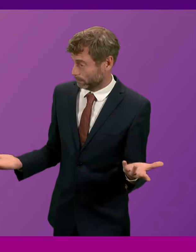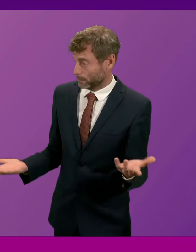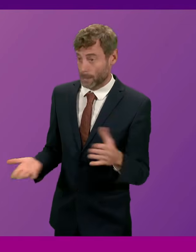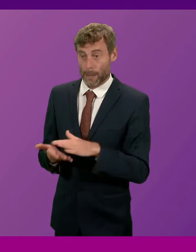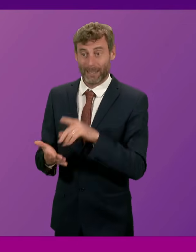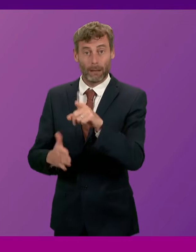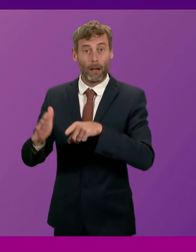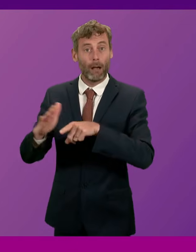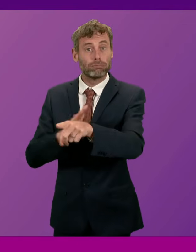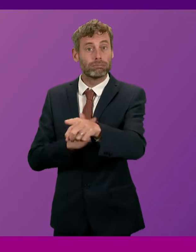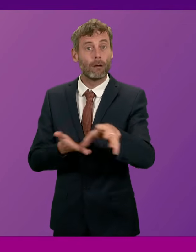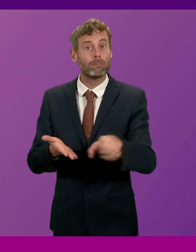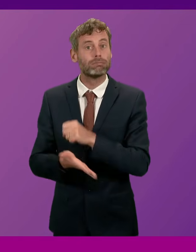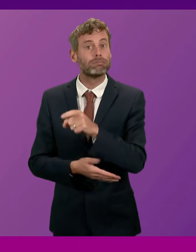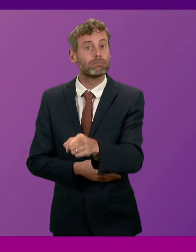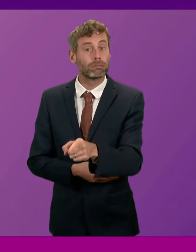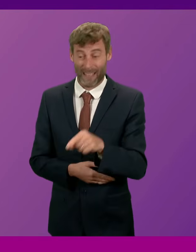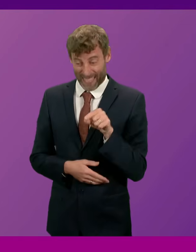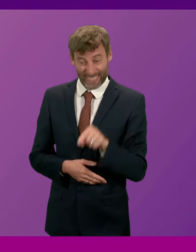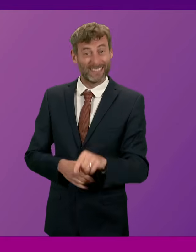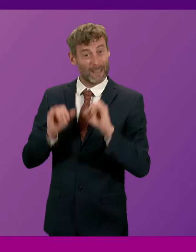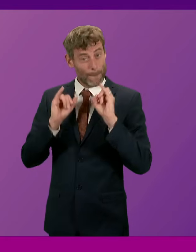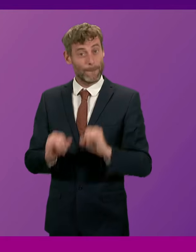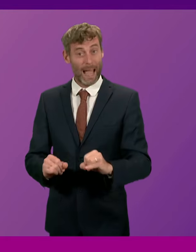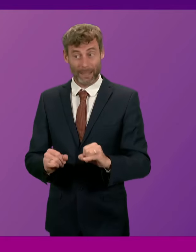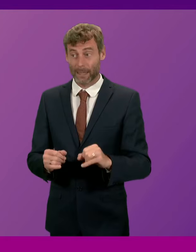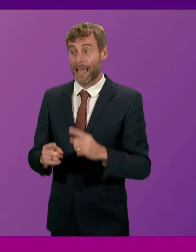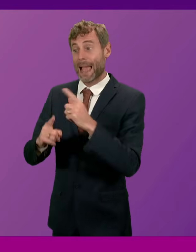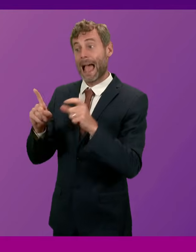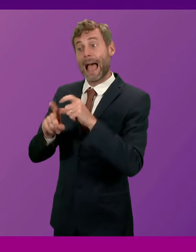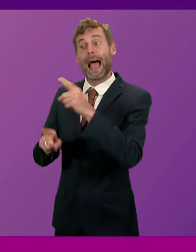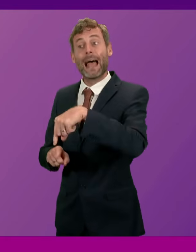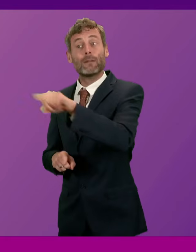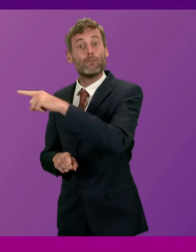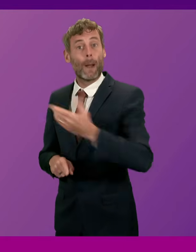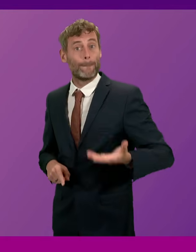The situation is so bad that businesses in Edinburgh have had to form a ShopWatch